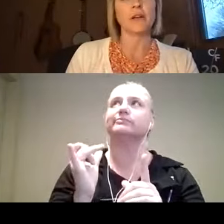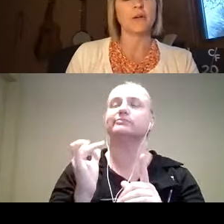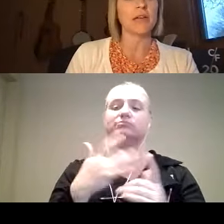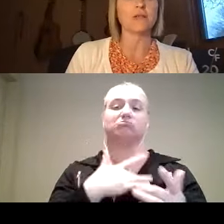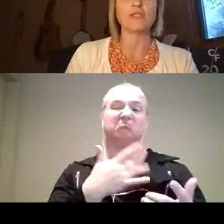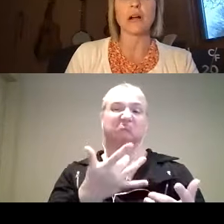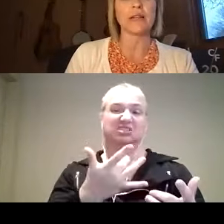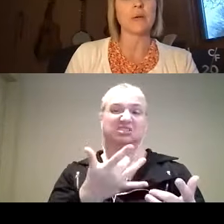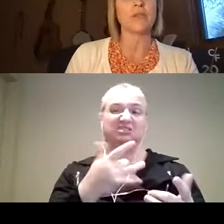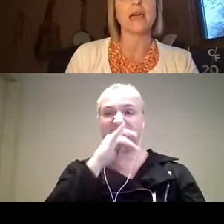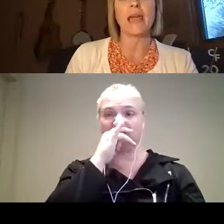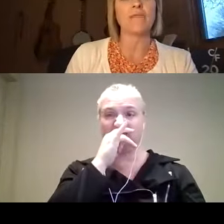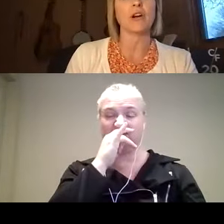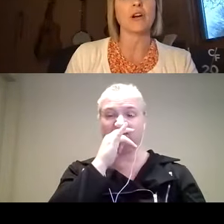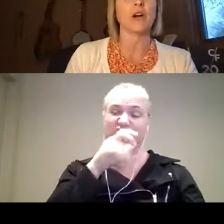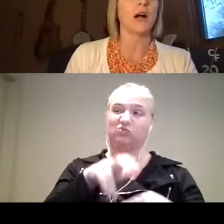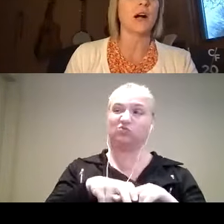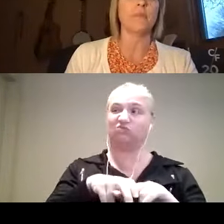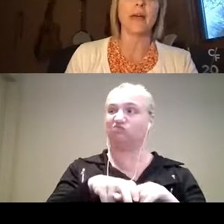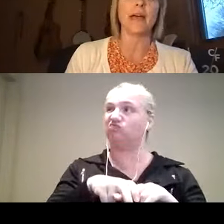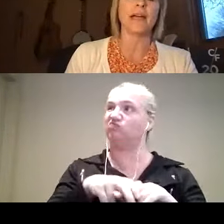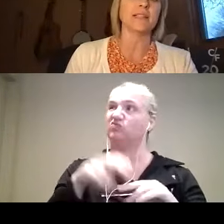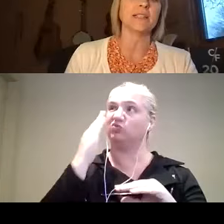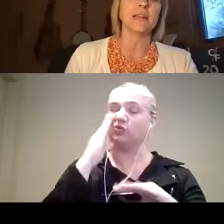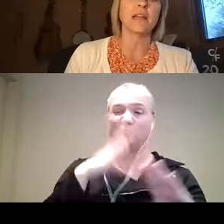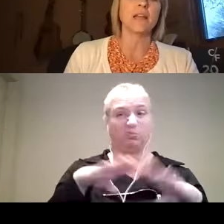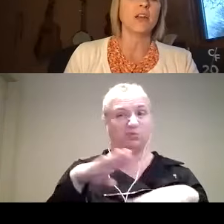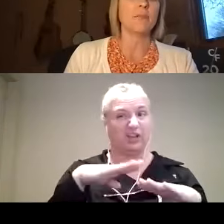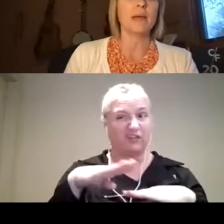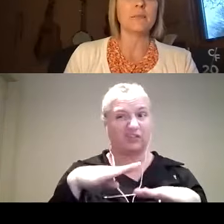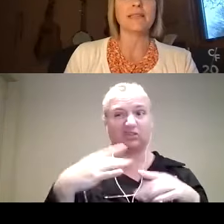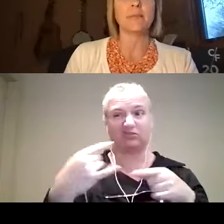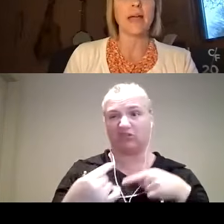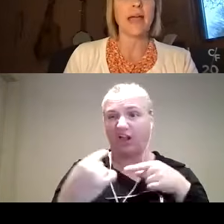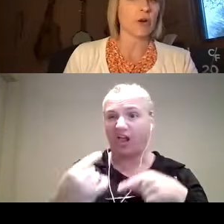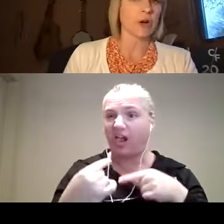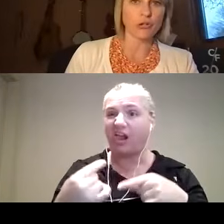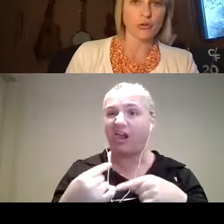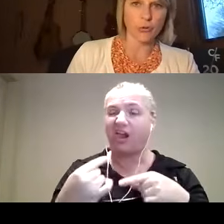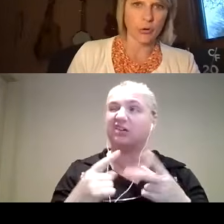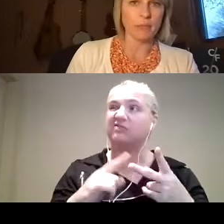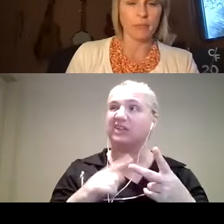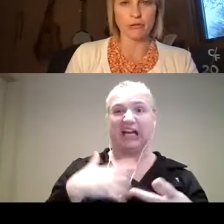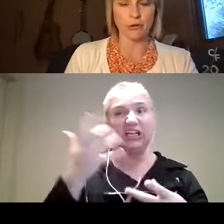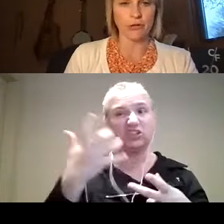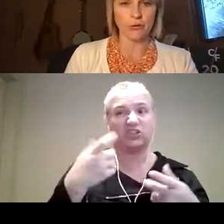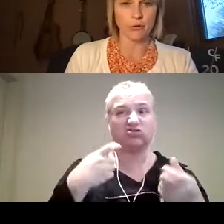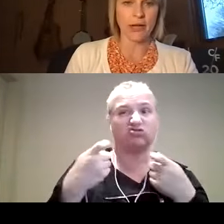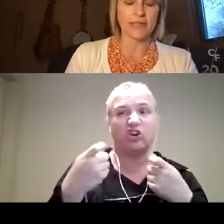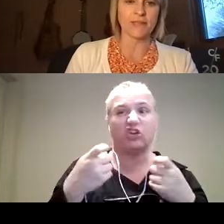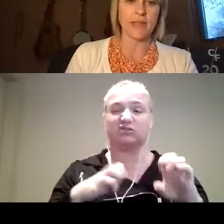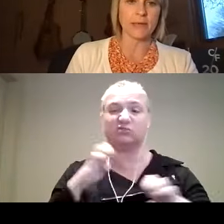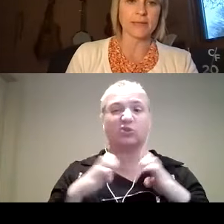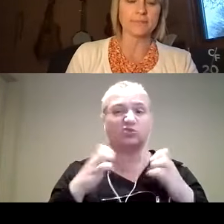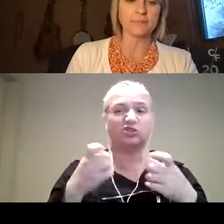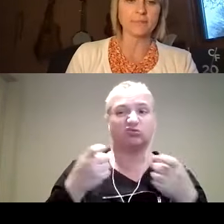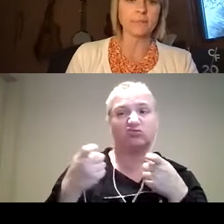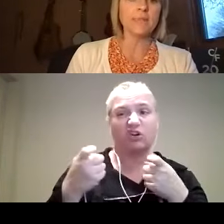who's struggling with behavior and maybe some anger control, emotional control kinds of things.